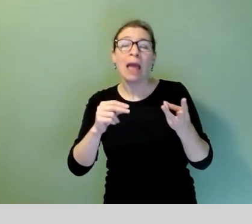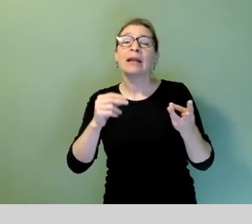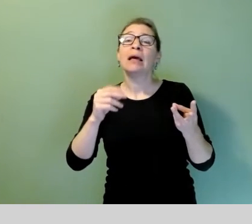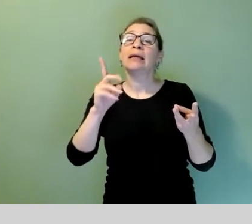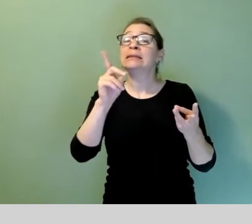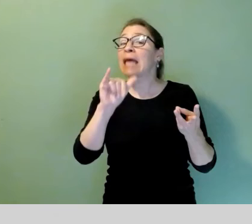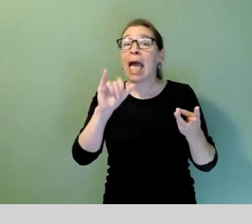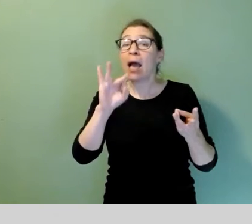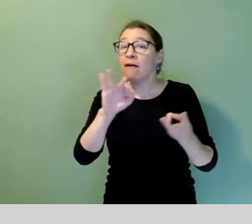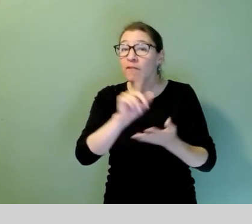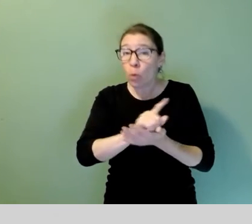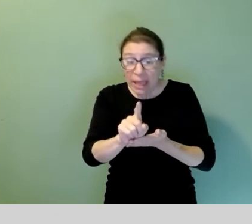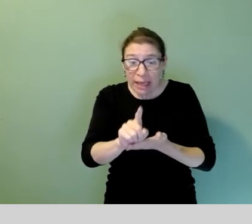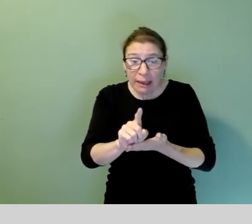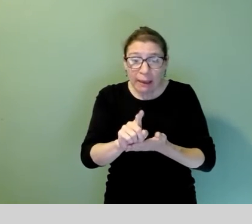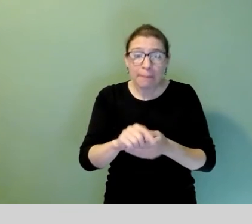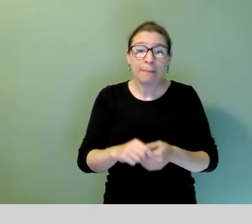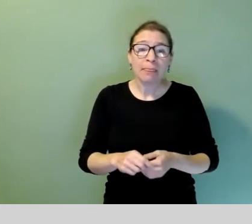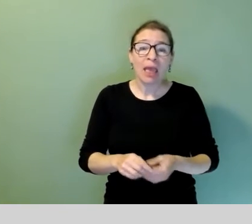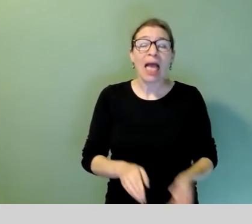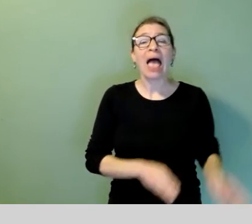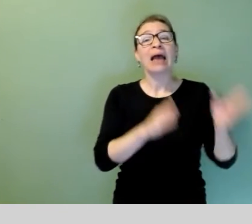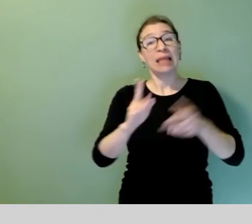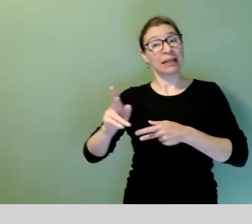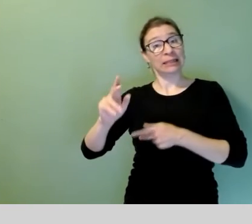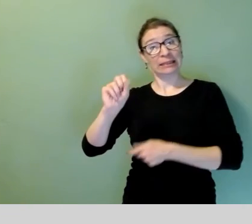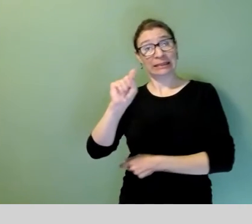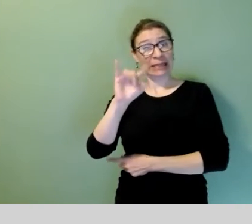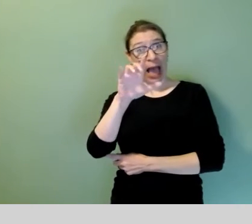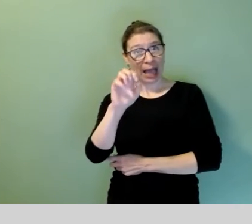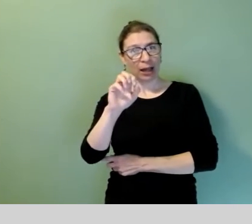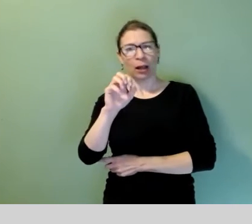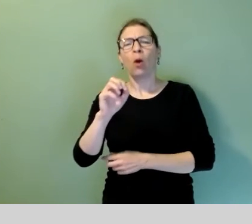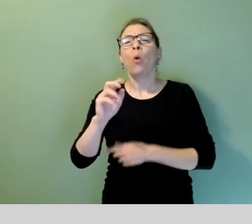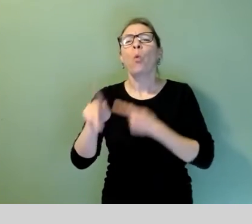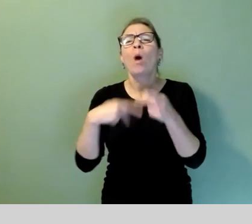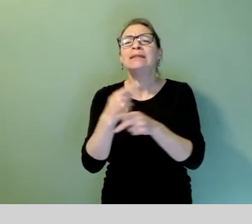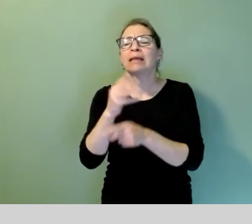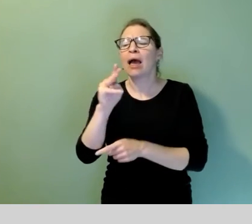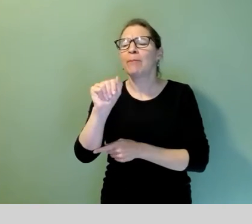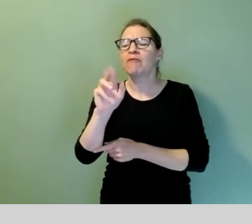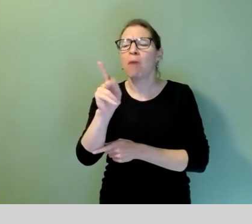and the day of the week, and in the style type. So the marker that's being used to represent